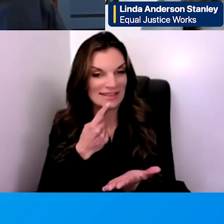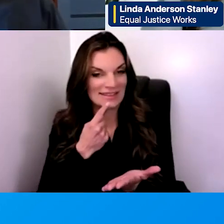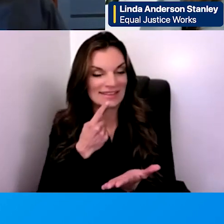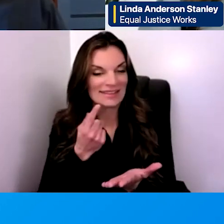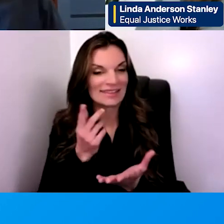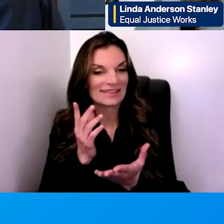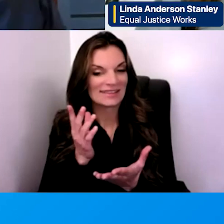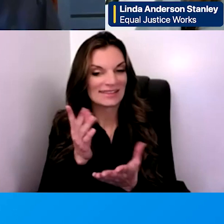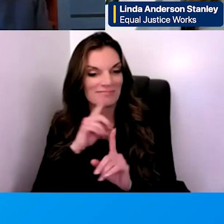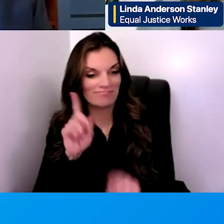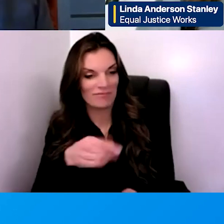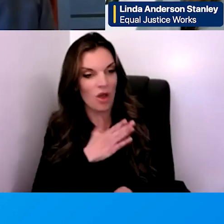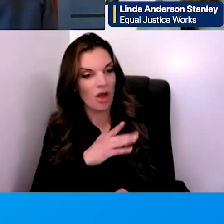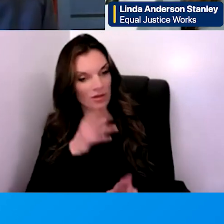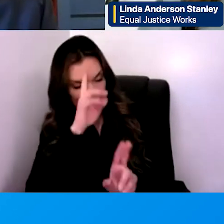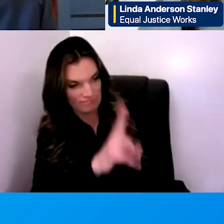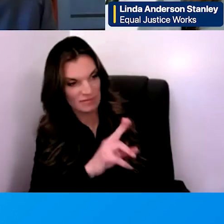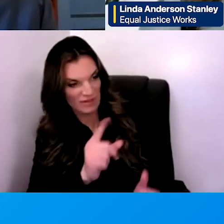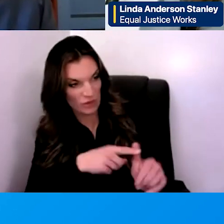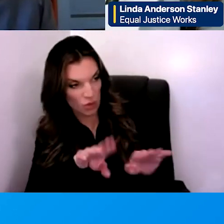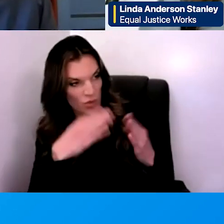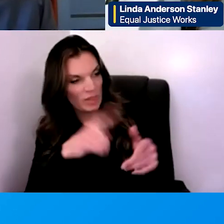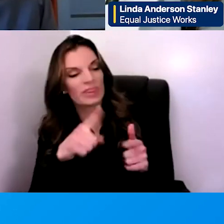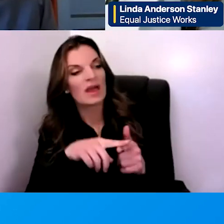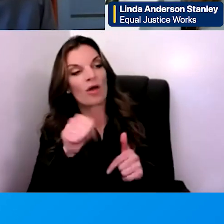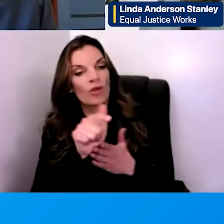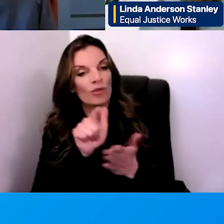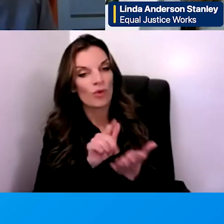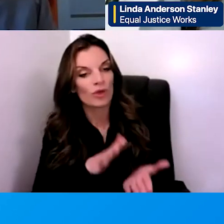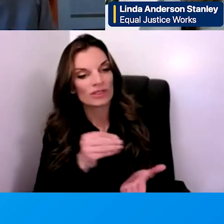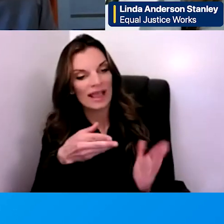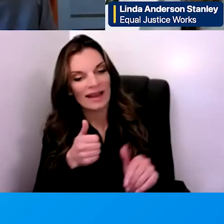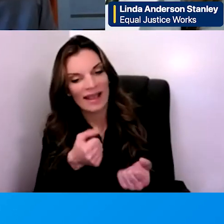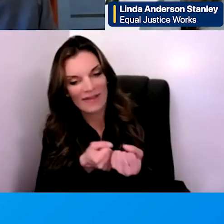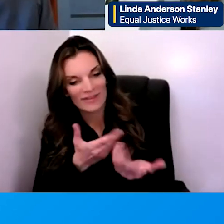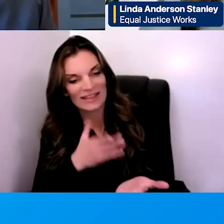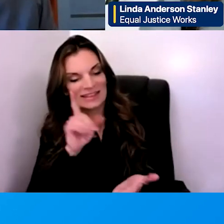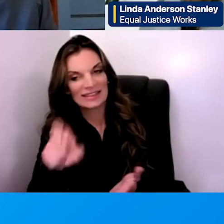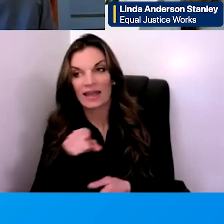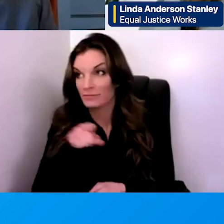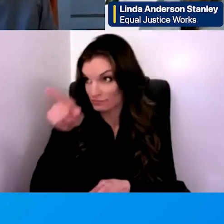injunction can be used by other lawyers. And used by other advocates like the case that I talked about